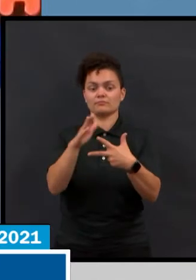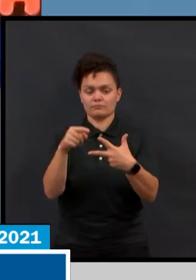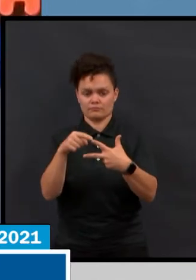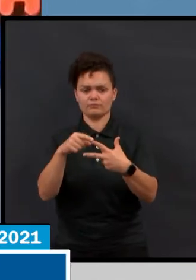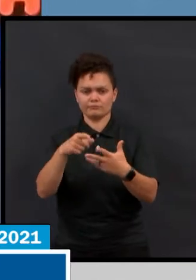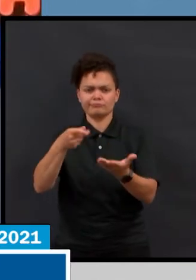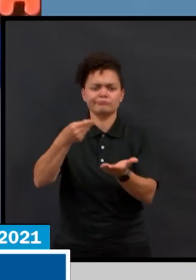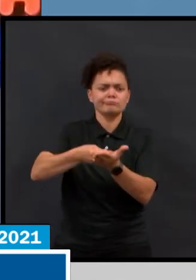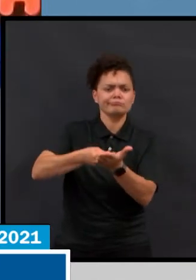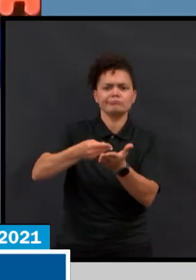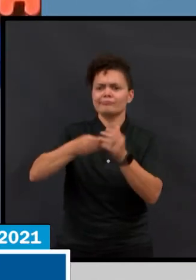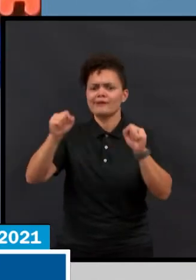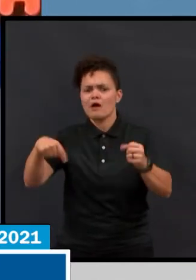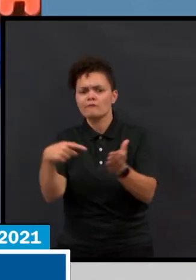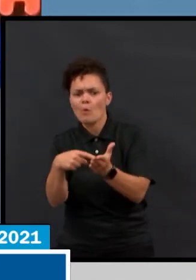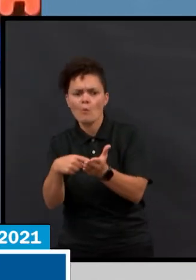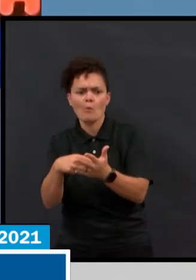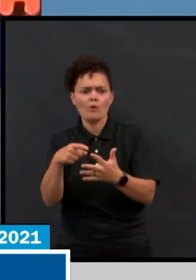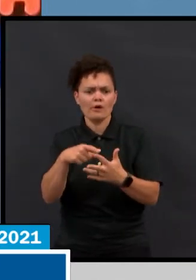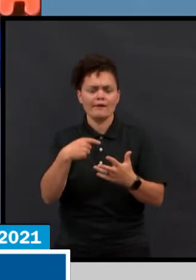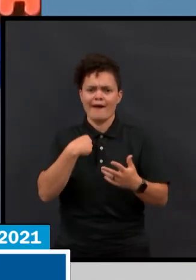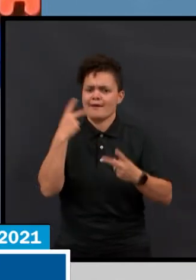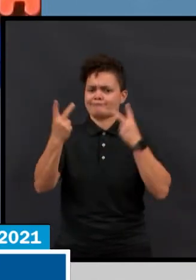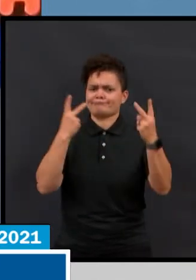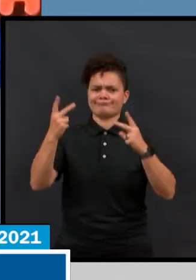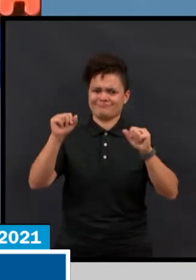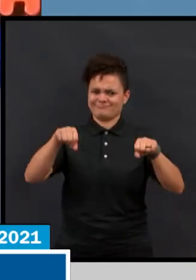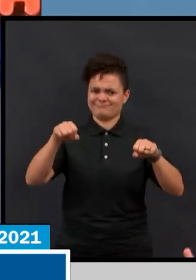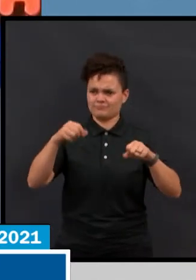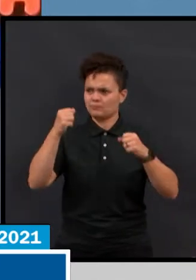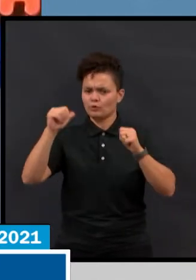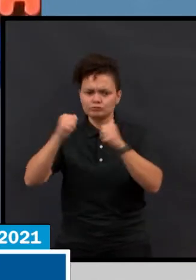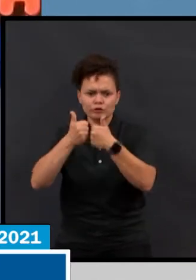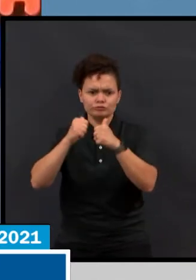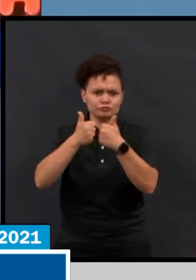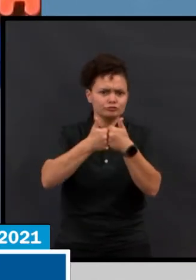that are happening with one finding affordability in our city as well as finding ways for people to